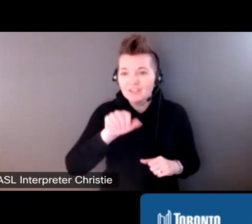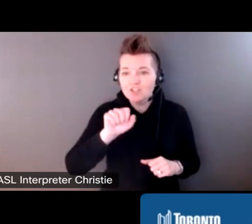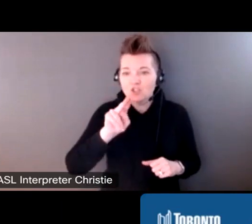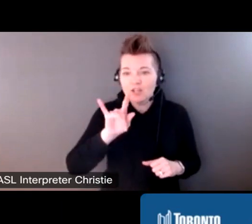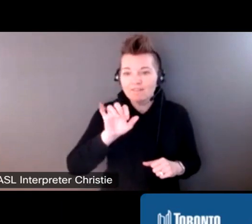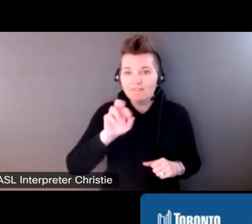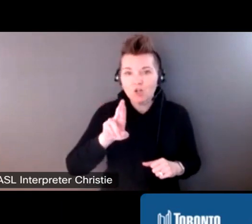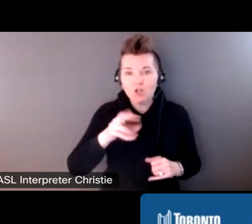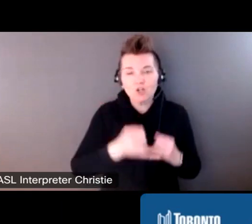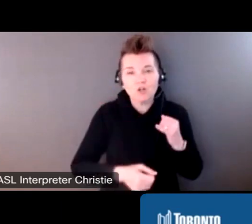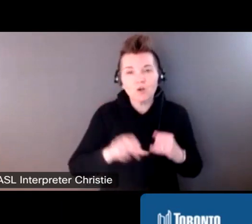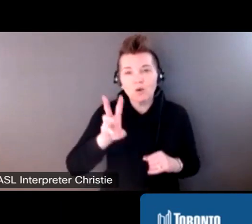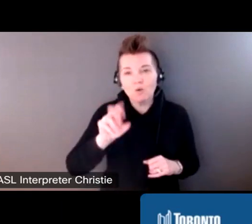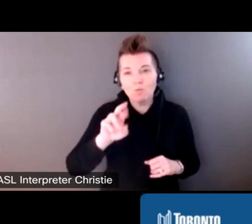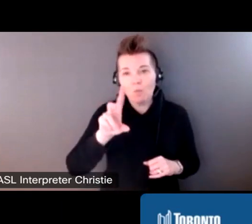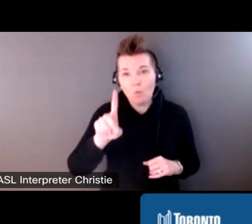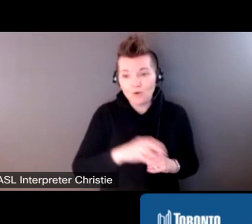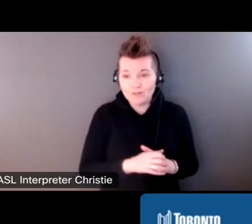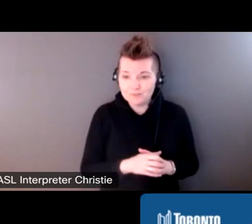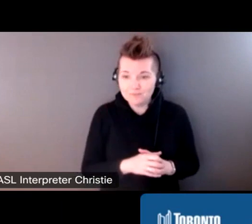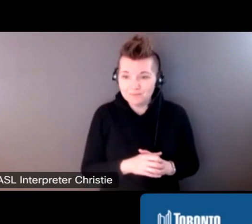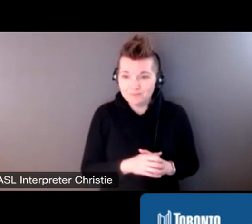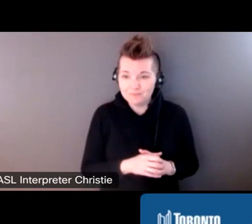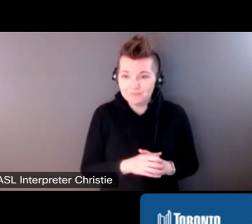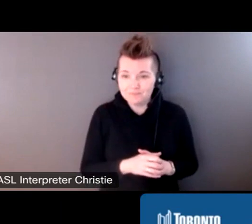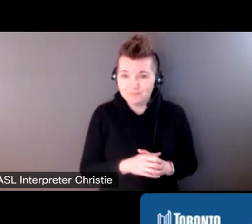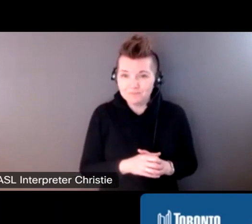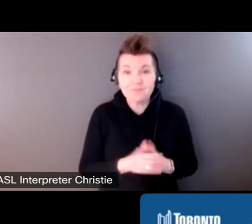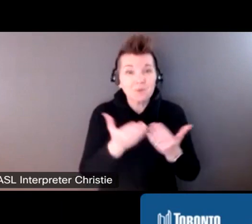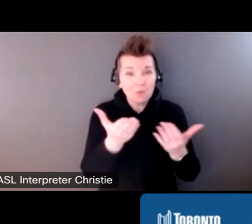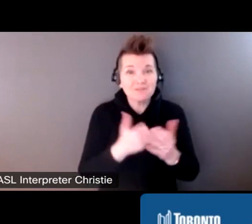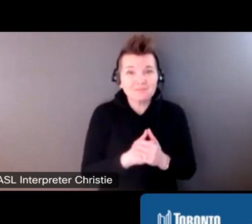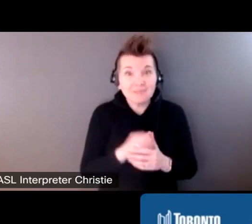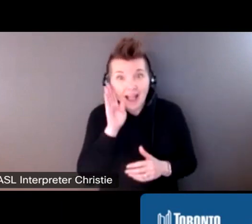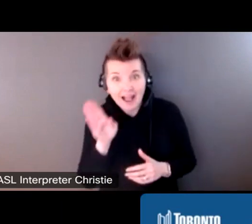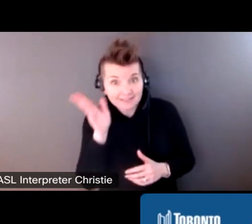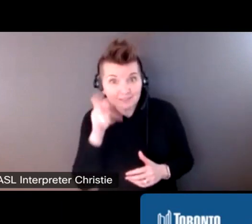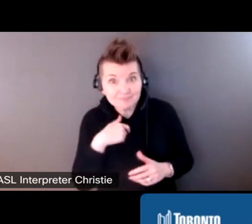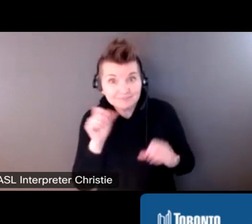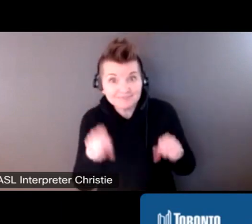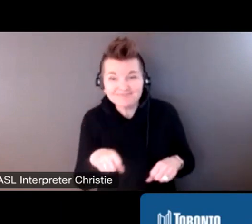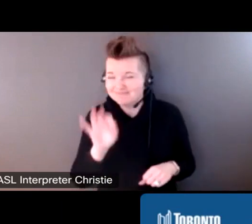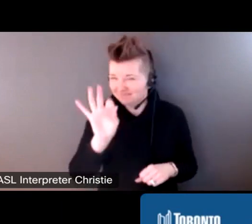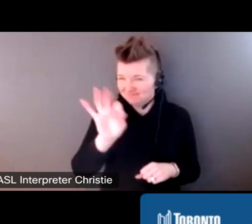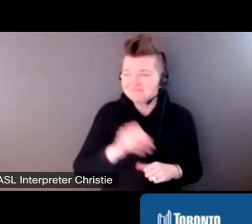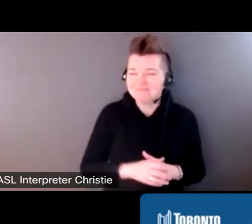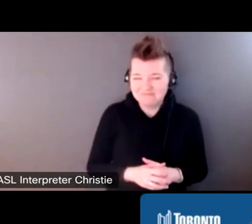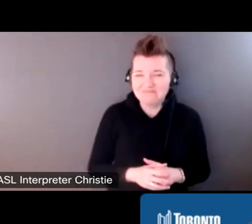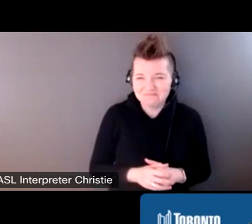If we can get her unmuted. Perfect. Jennifer. Speaker: Hi, can you hear me? Charissa Iogna: Perfect. Speaker: Thank you.